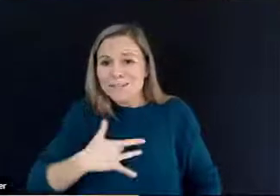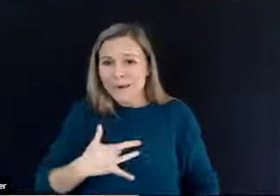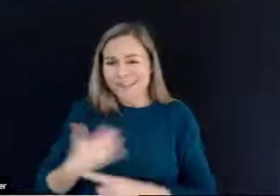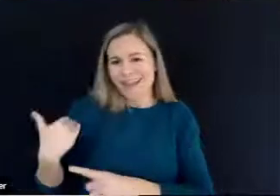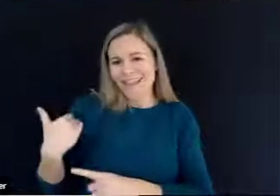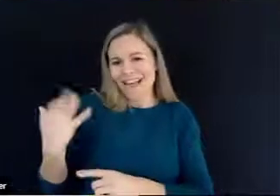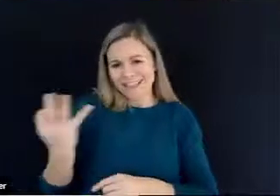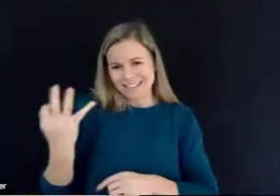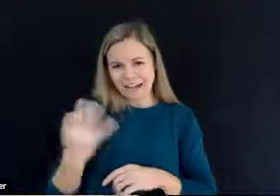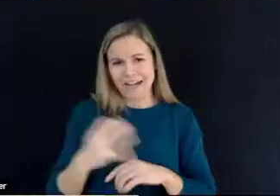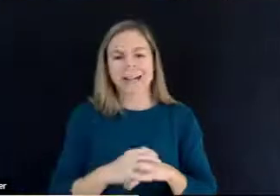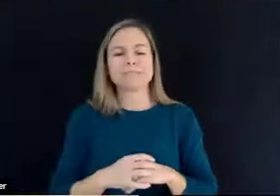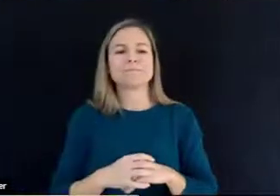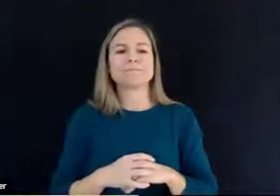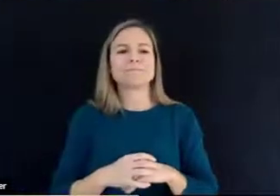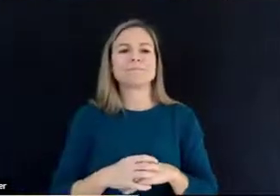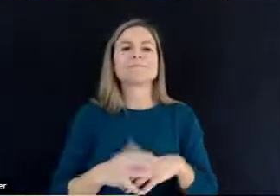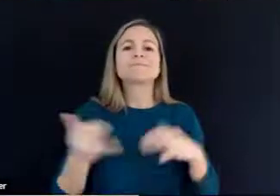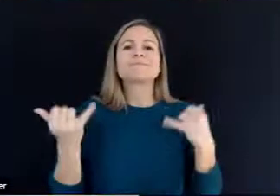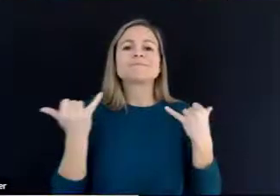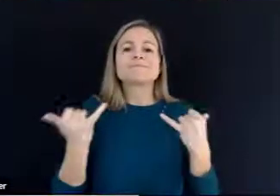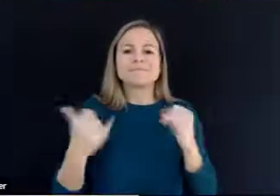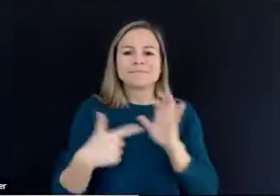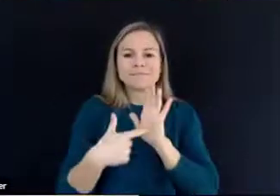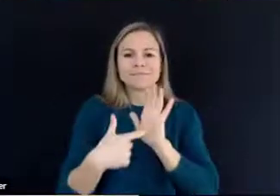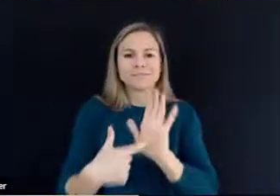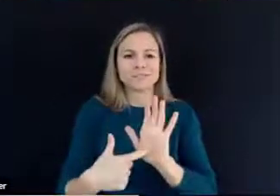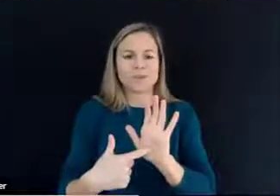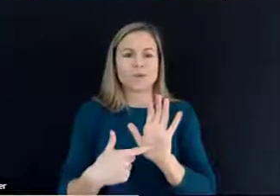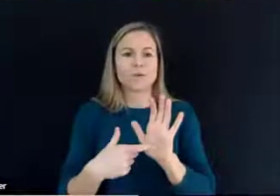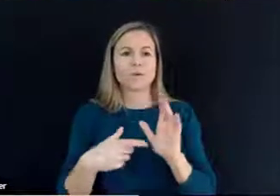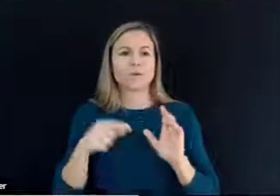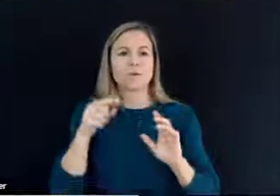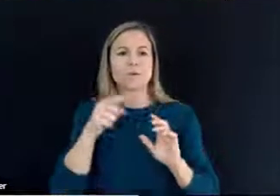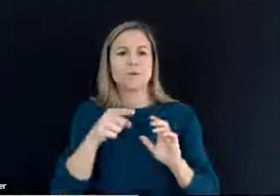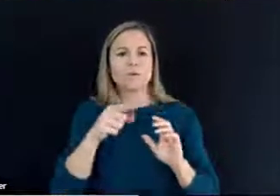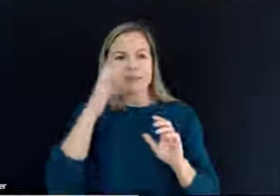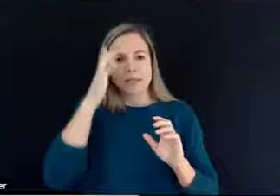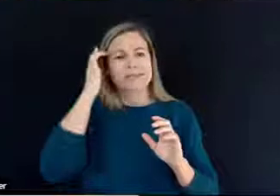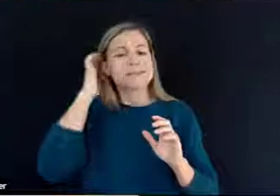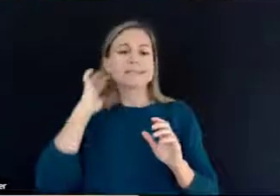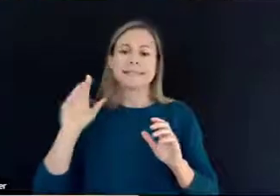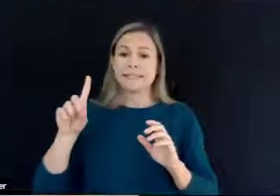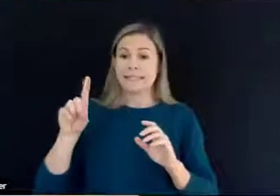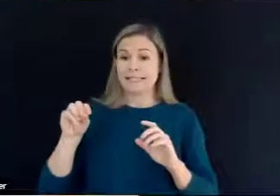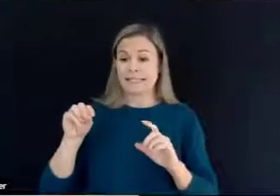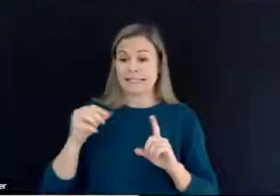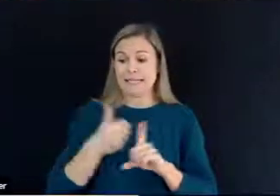on our next slide, you're gonna see right away actually that this is a disease that really